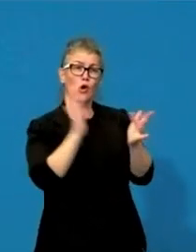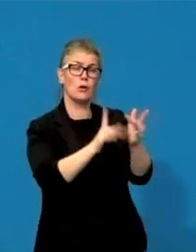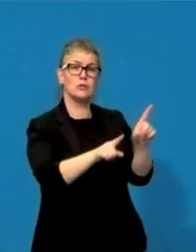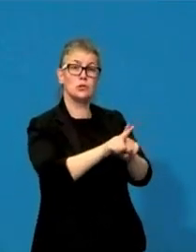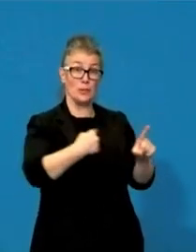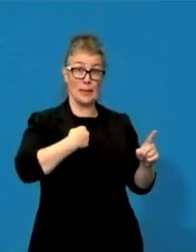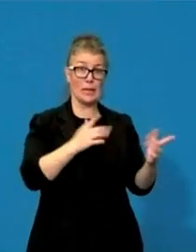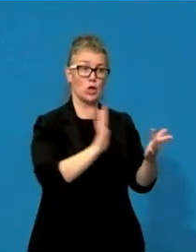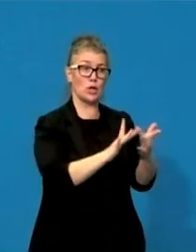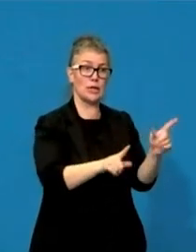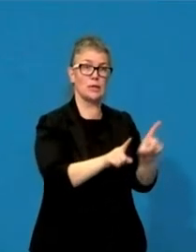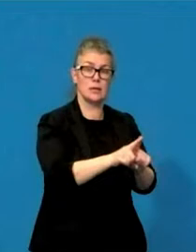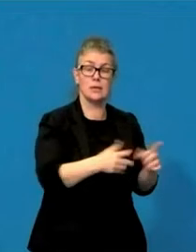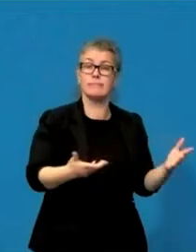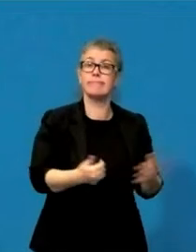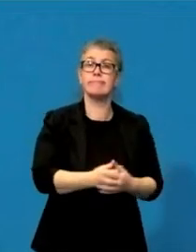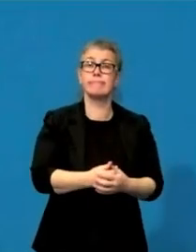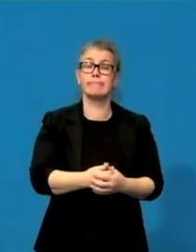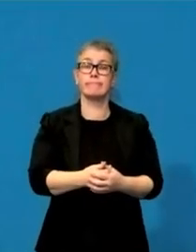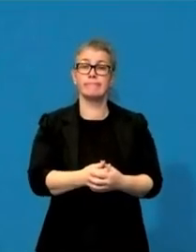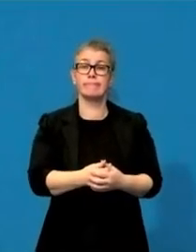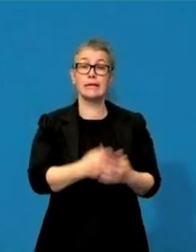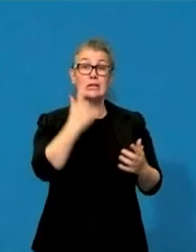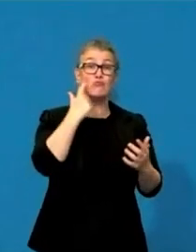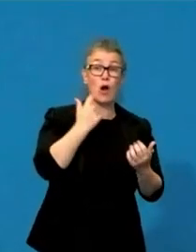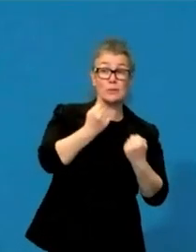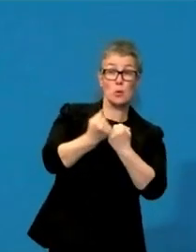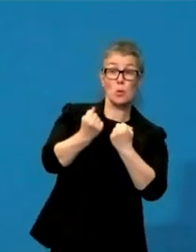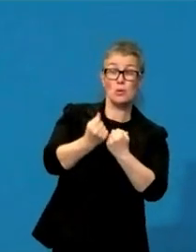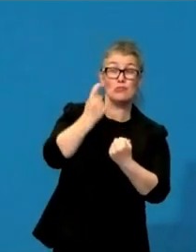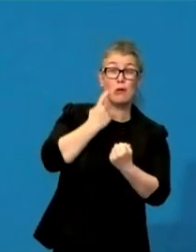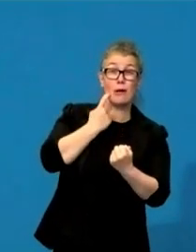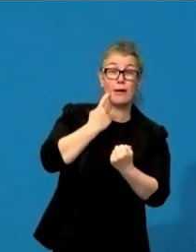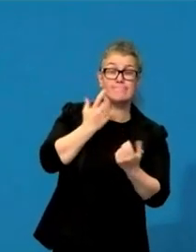to this. He tries to support but we're still not getting anywhere.